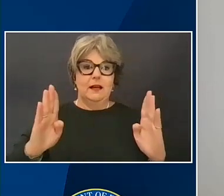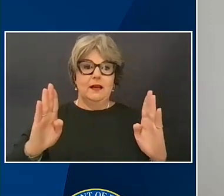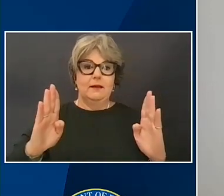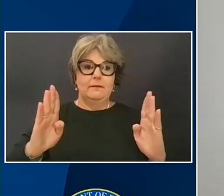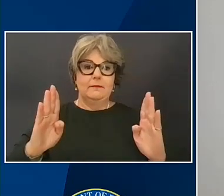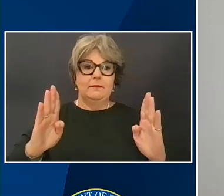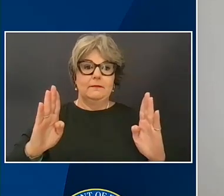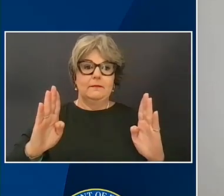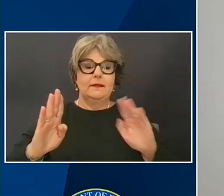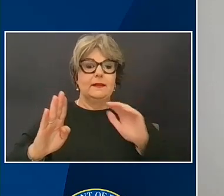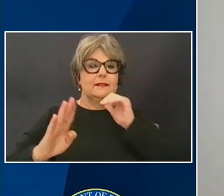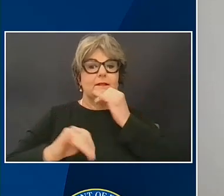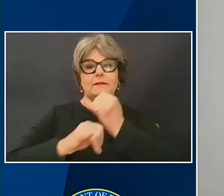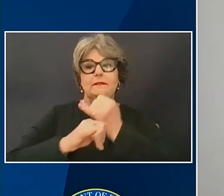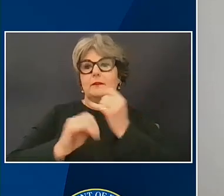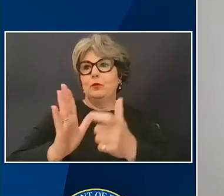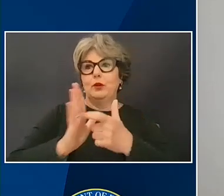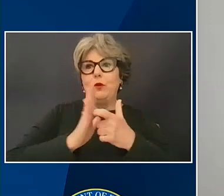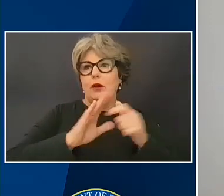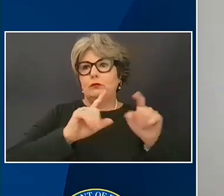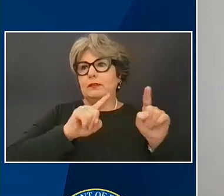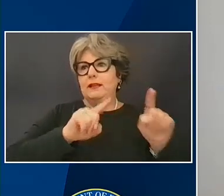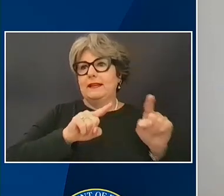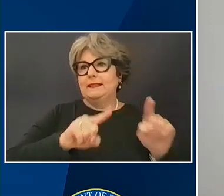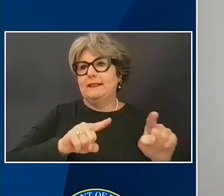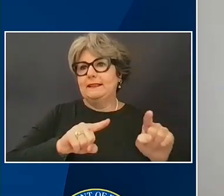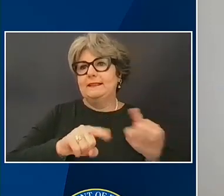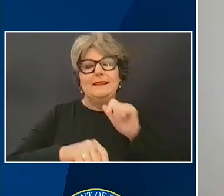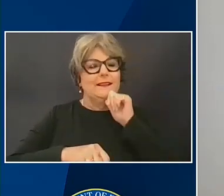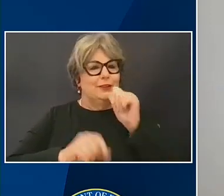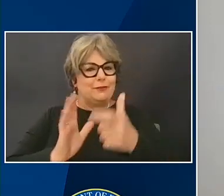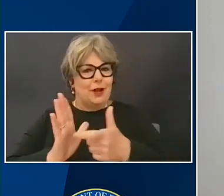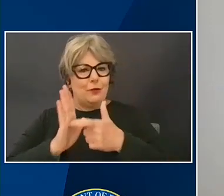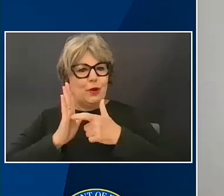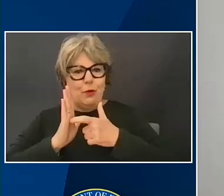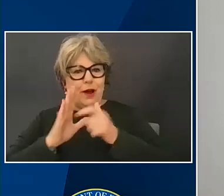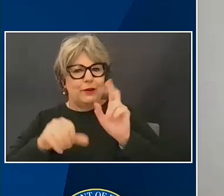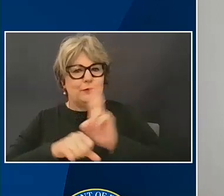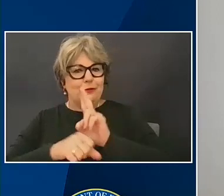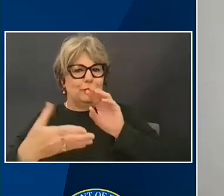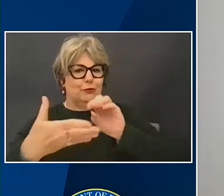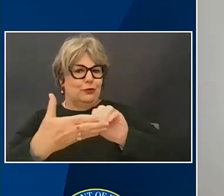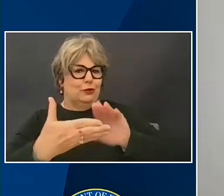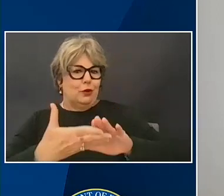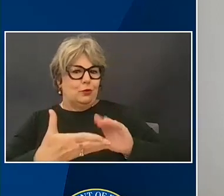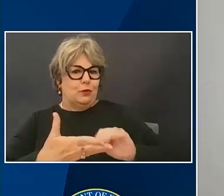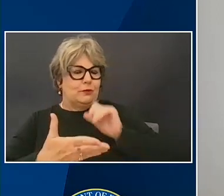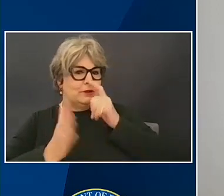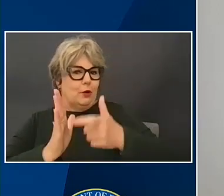required to take attendance. So you're not required to use those records. But a lot of schools do.